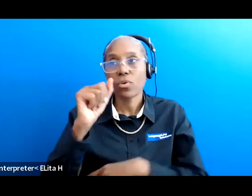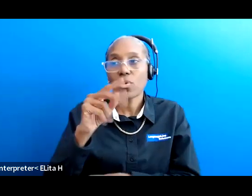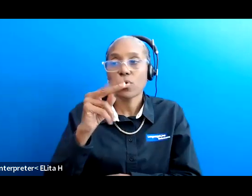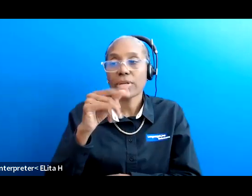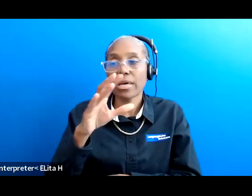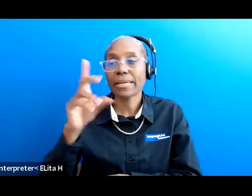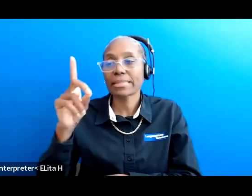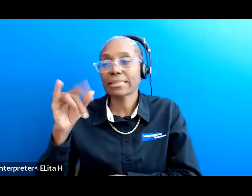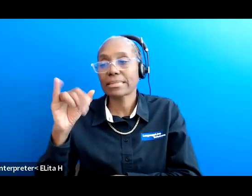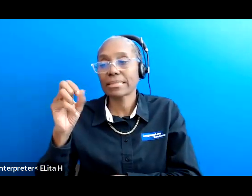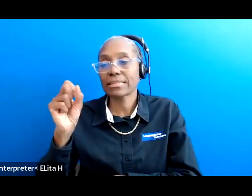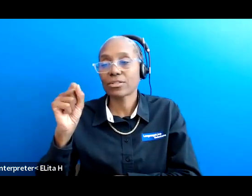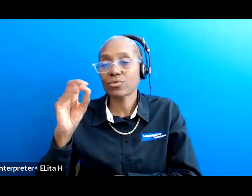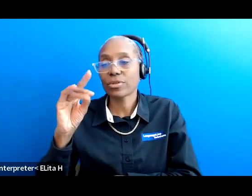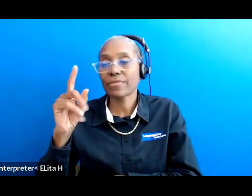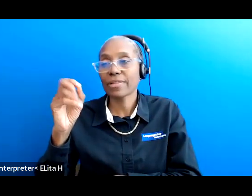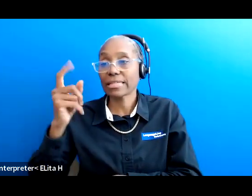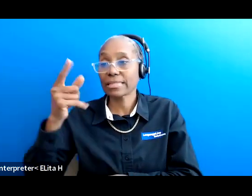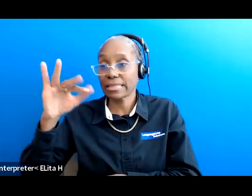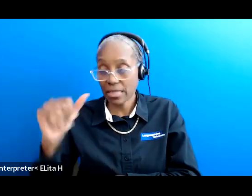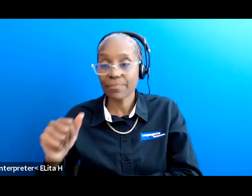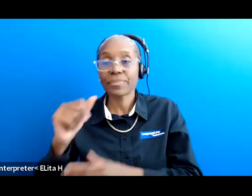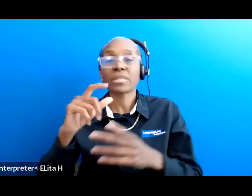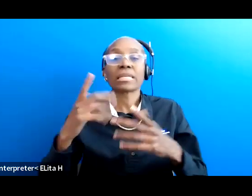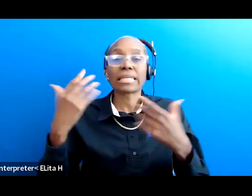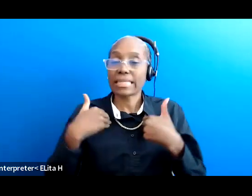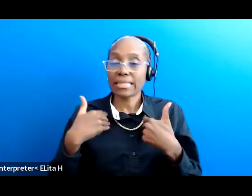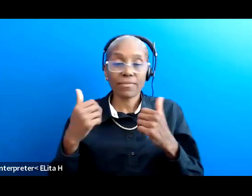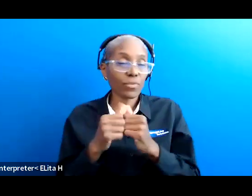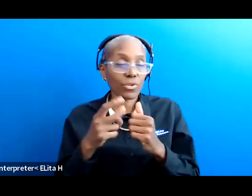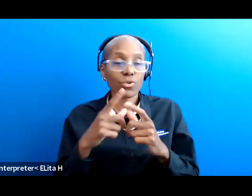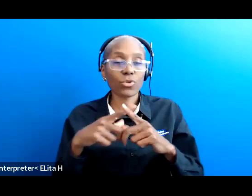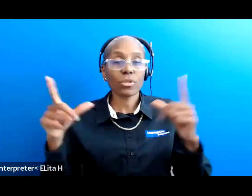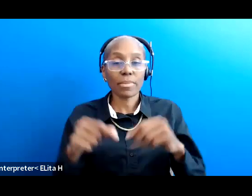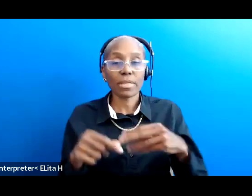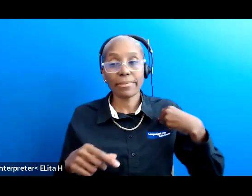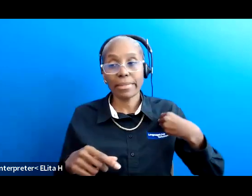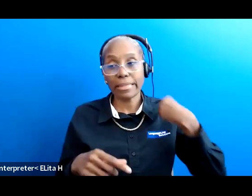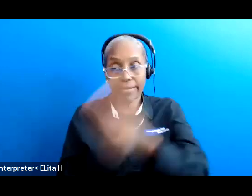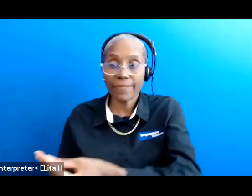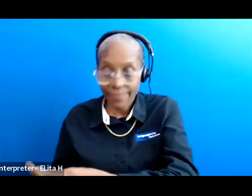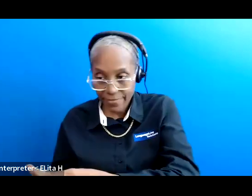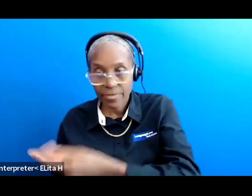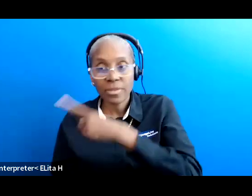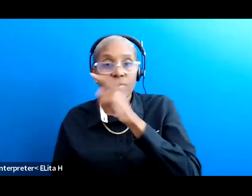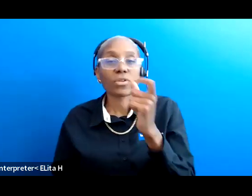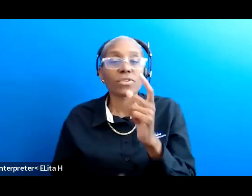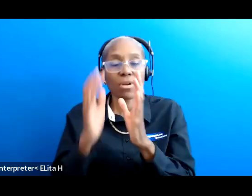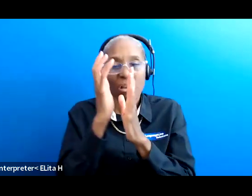hand them one of these trifolds always keep them with you so you can just hand them out freely because it has all the information.